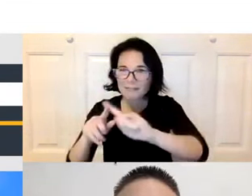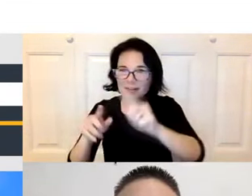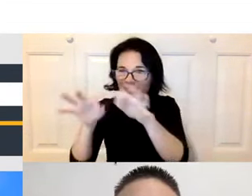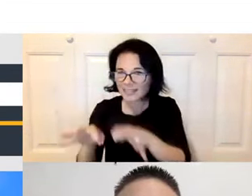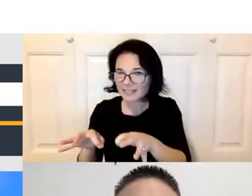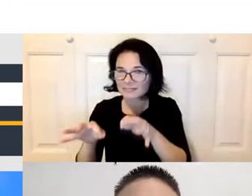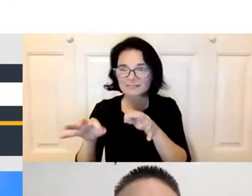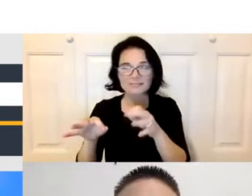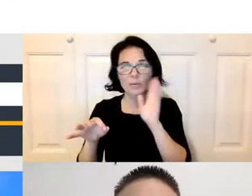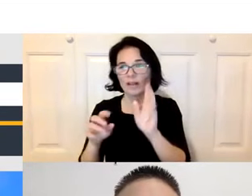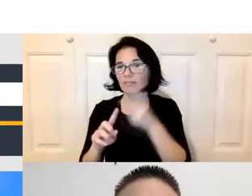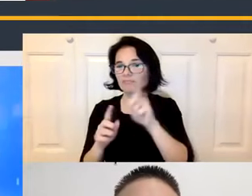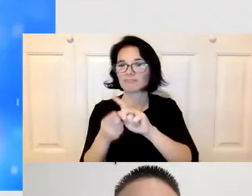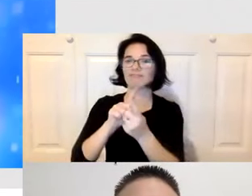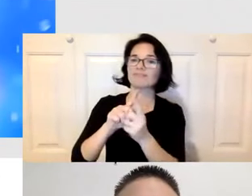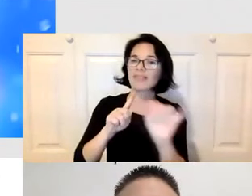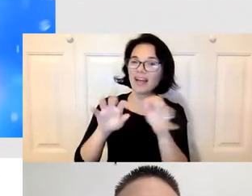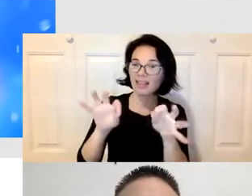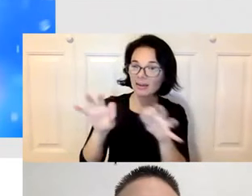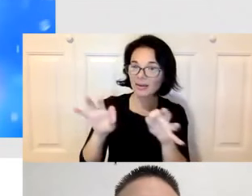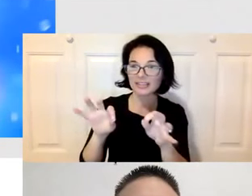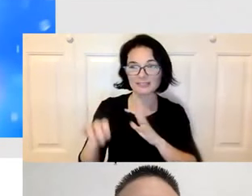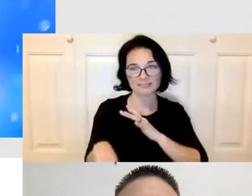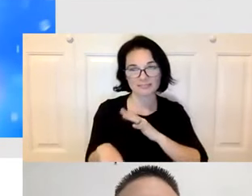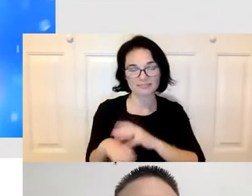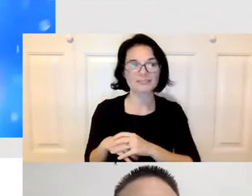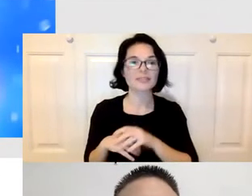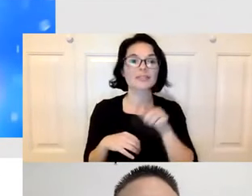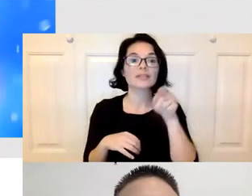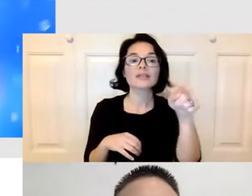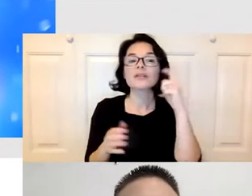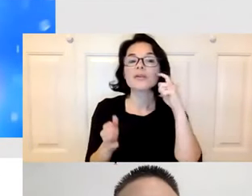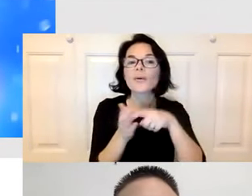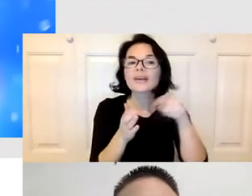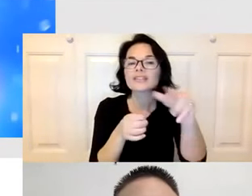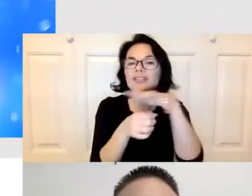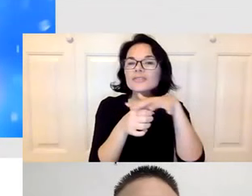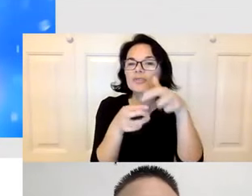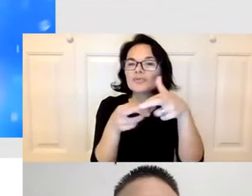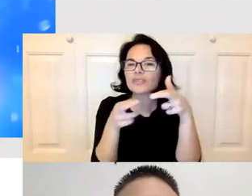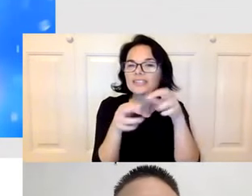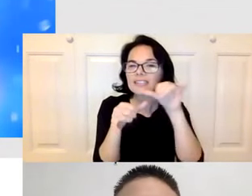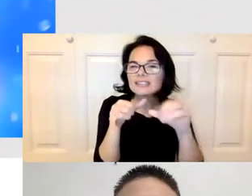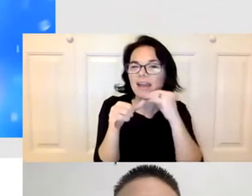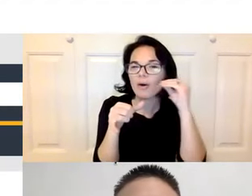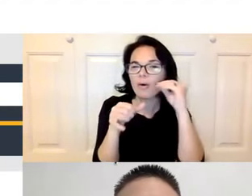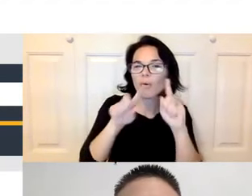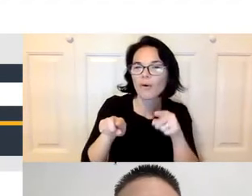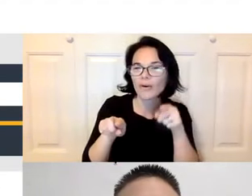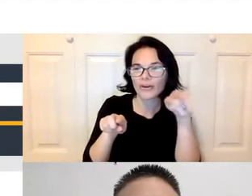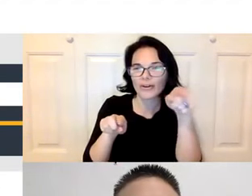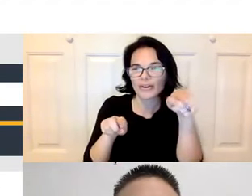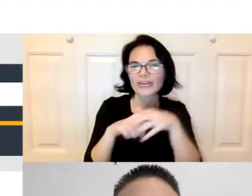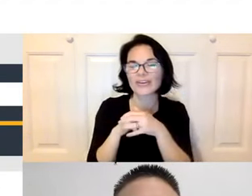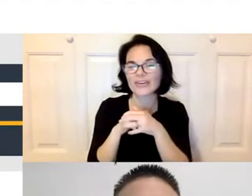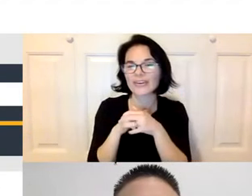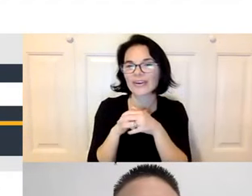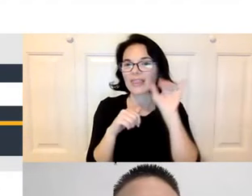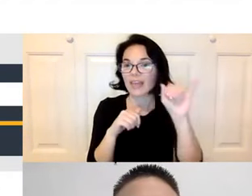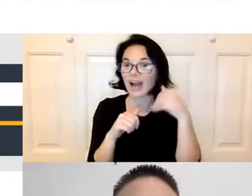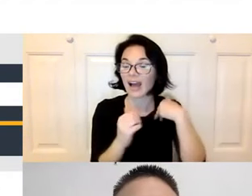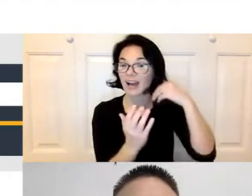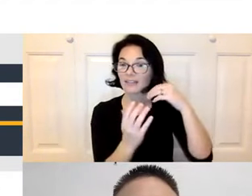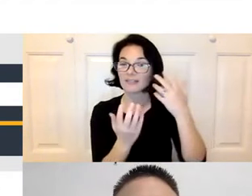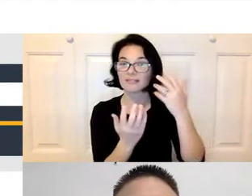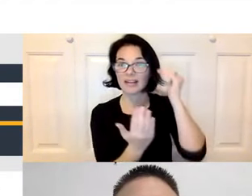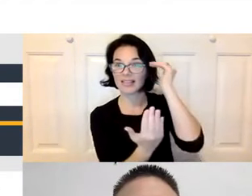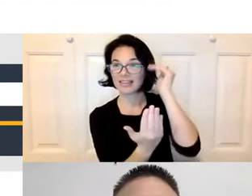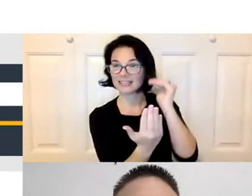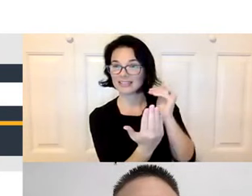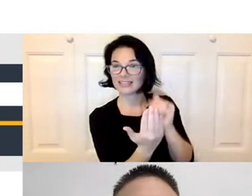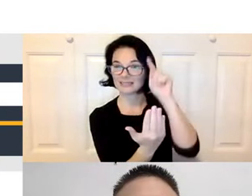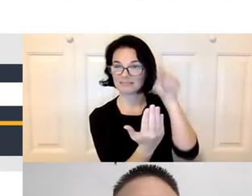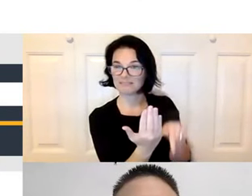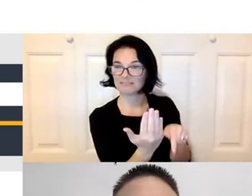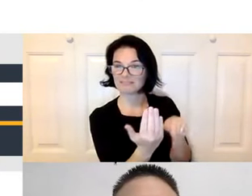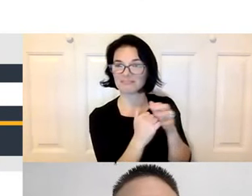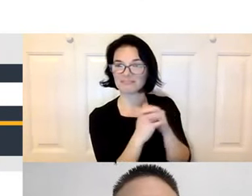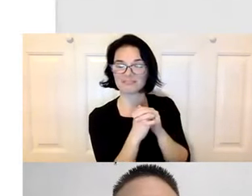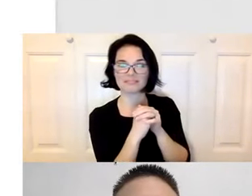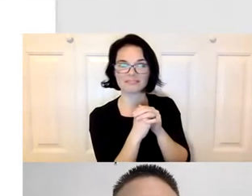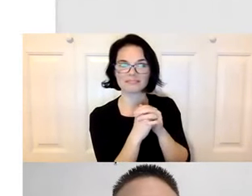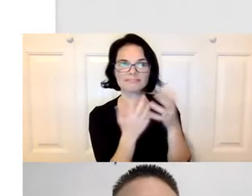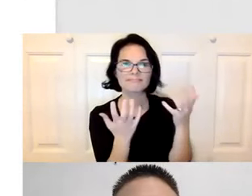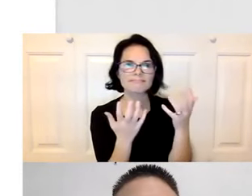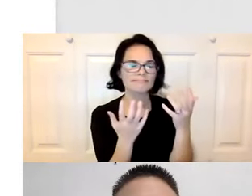The regional stay at home order here gives a list of what’s open, what’s closed, what’s partially open.